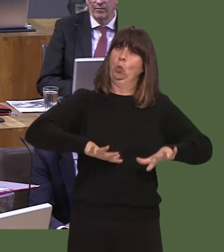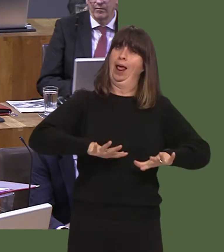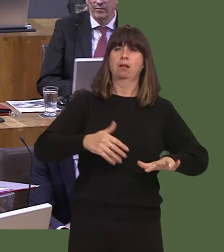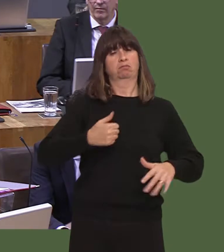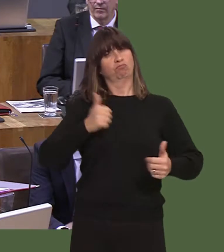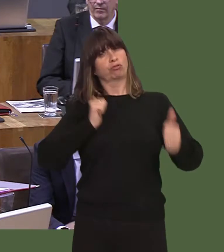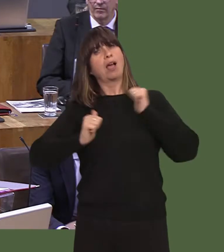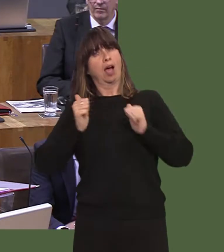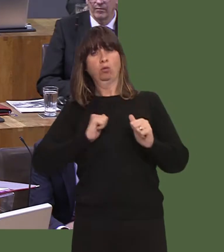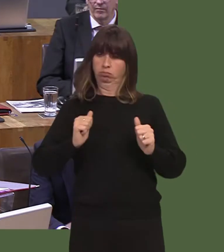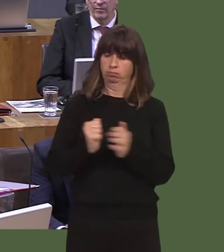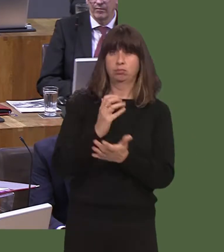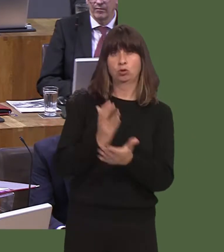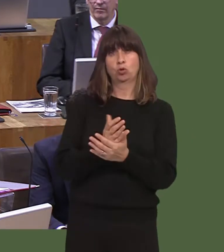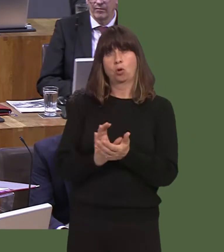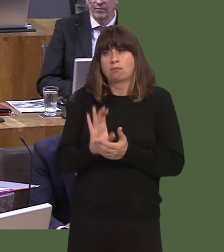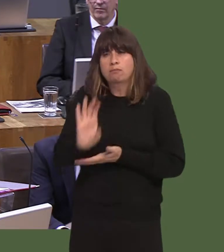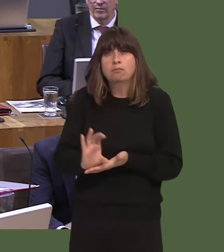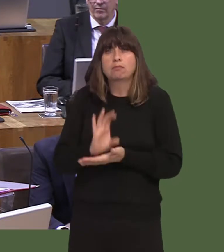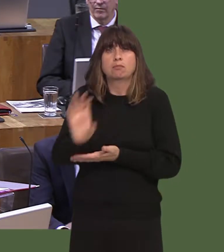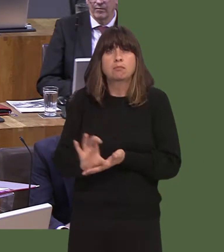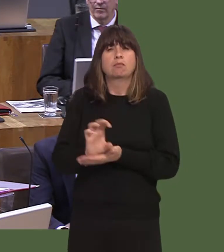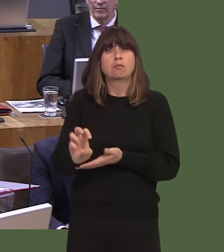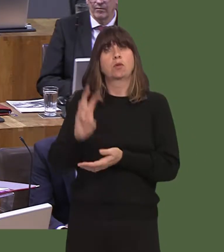We have ensured that more and more money has gone into the health service, even as weíve